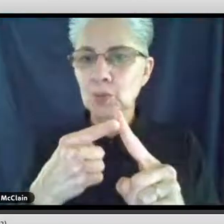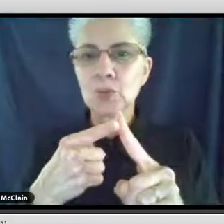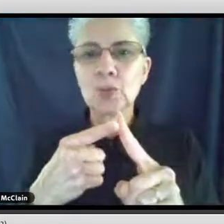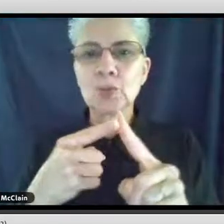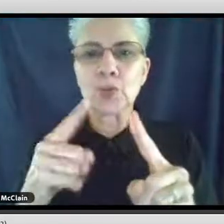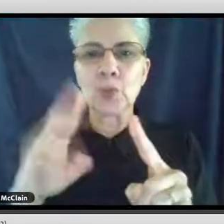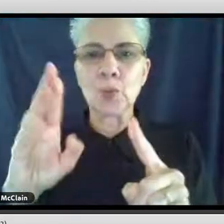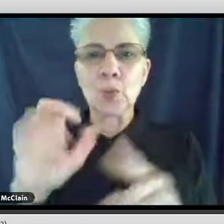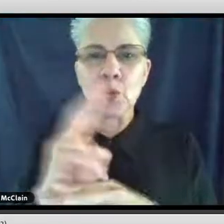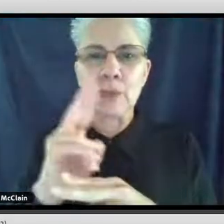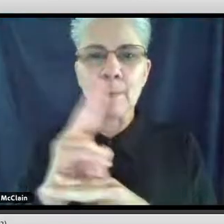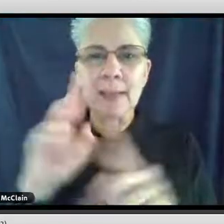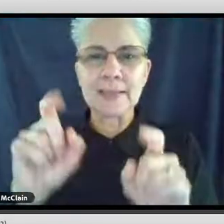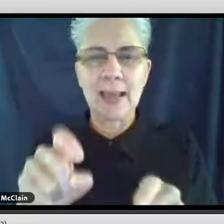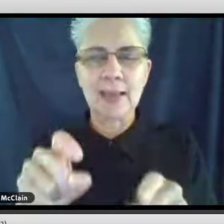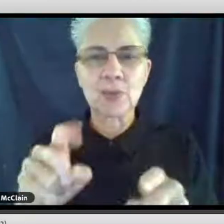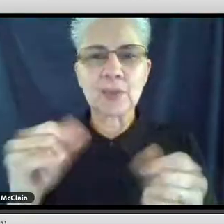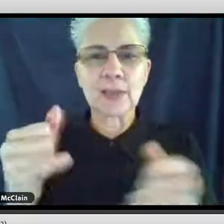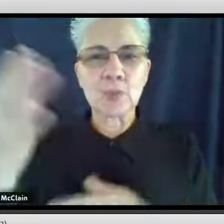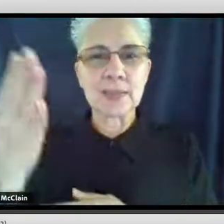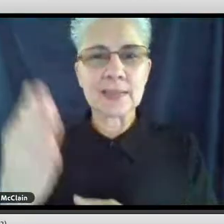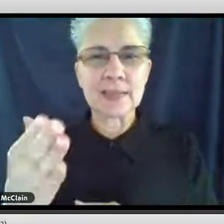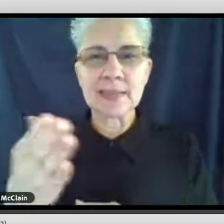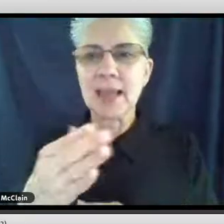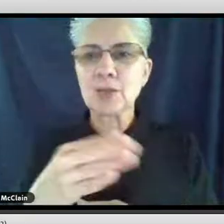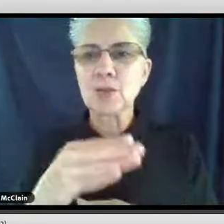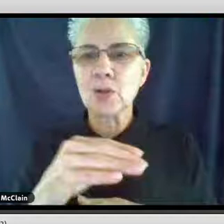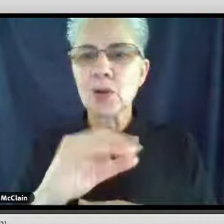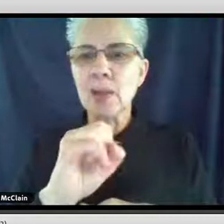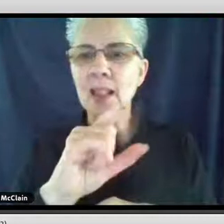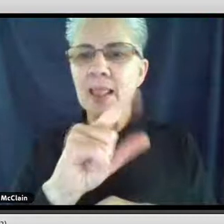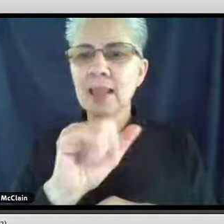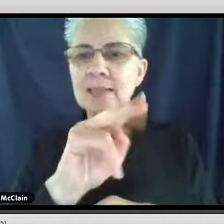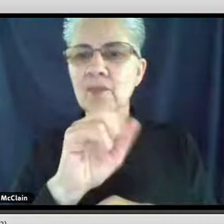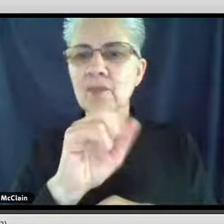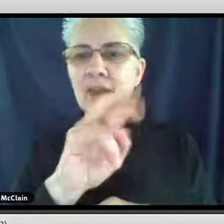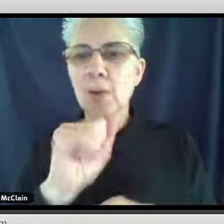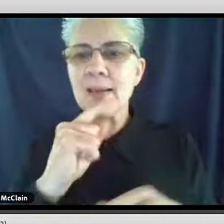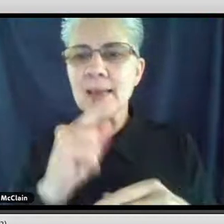and today's presenter, Diana Silveira. Diana Silveira is a librarian